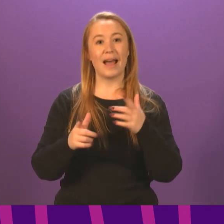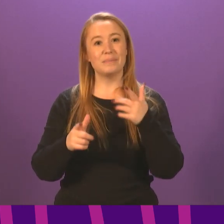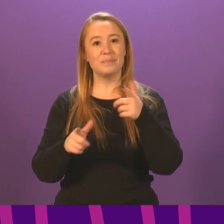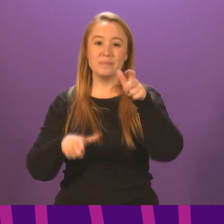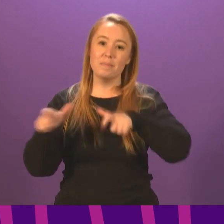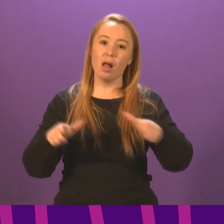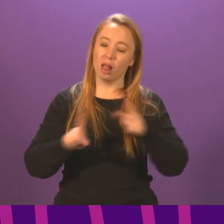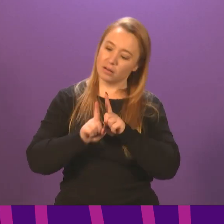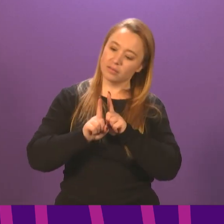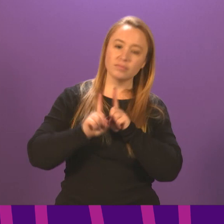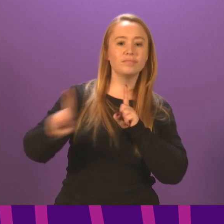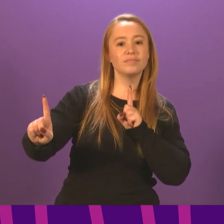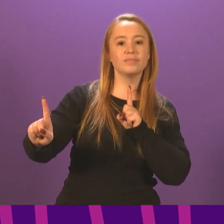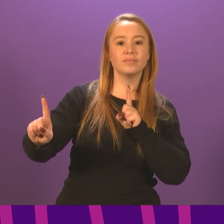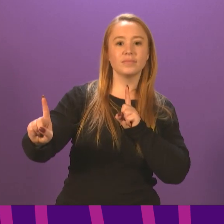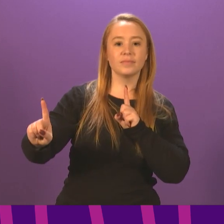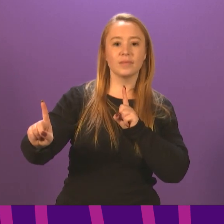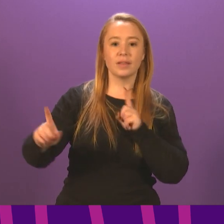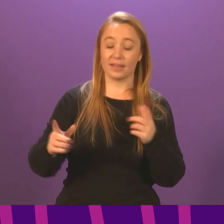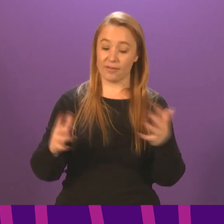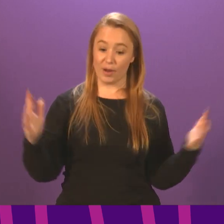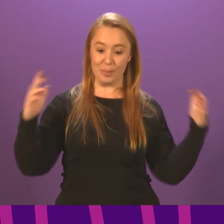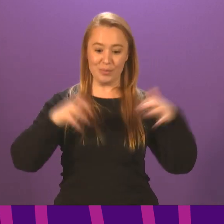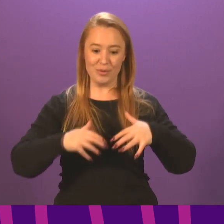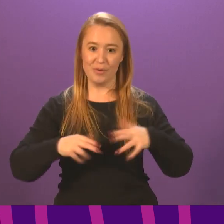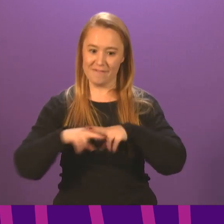best word to use, because most of us think that coming together with loved ones is a